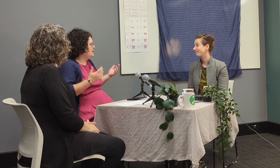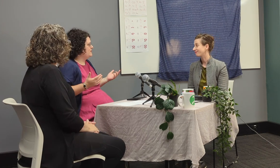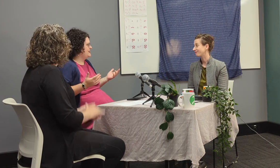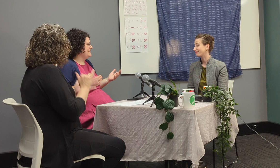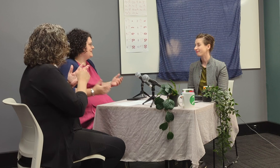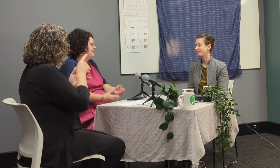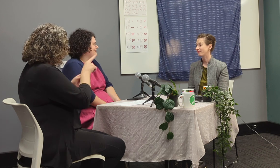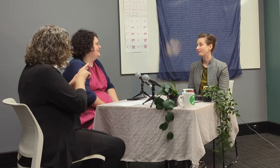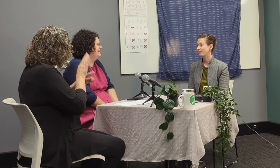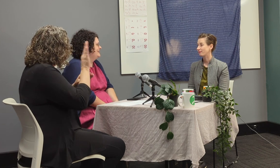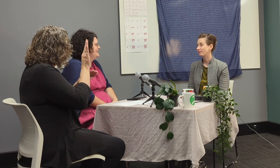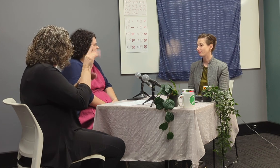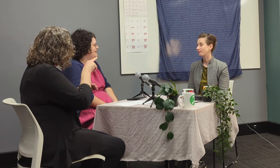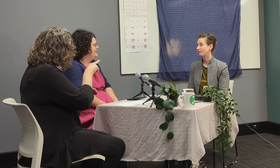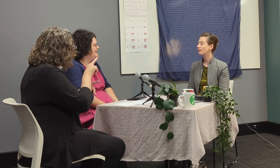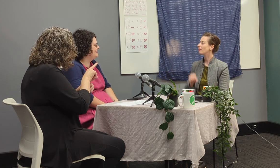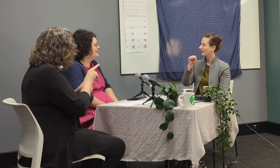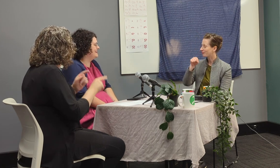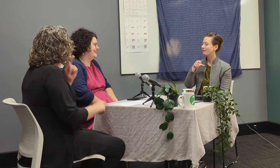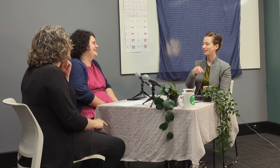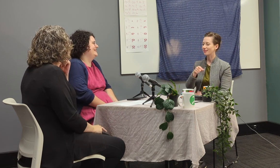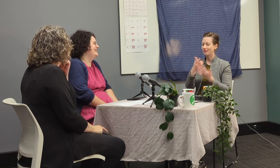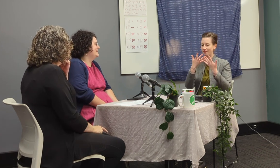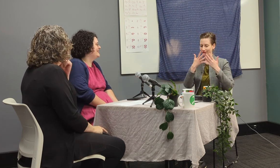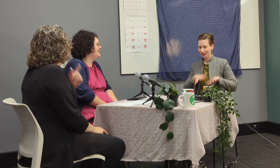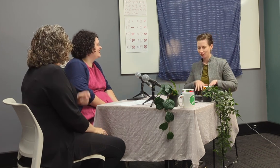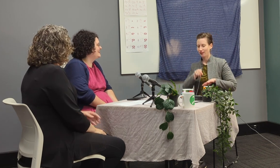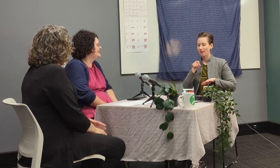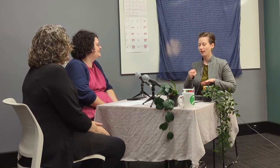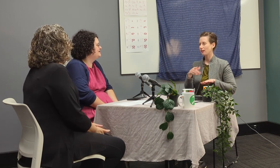You also went overseas, right? H: Yes, I did.